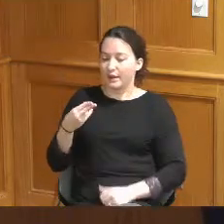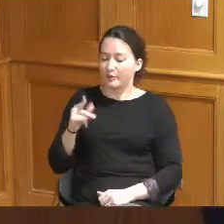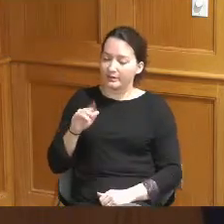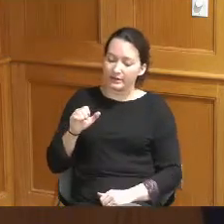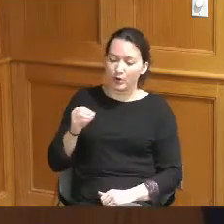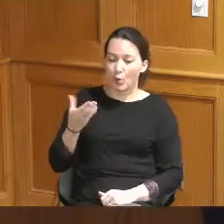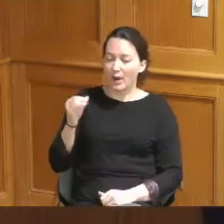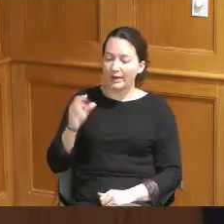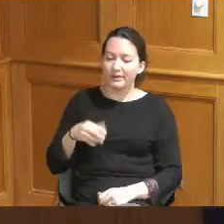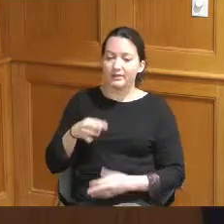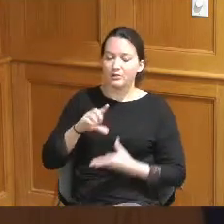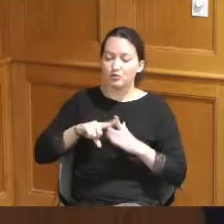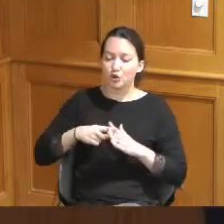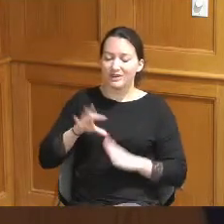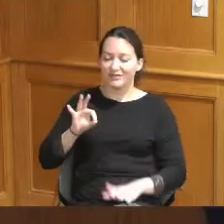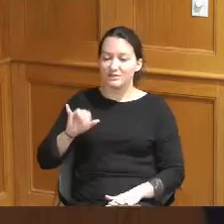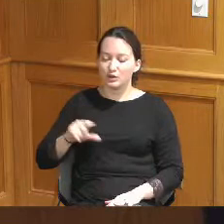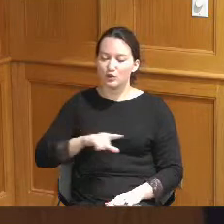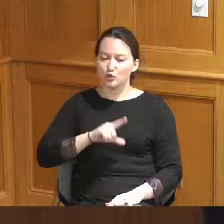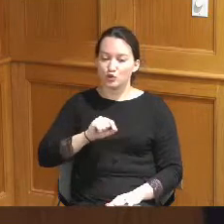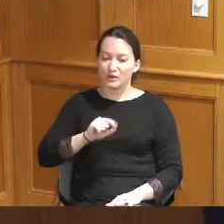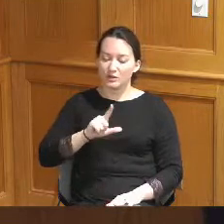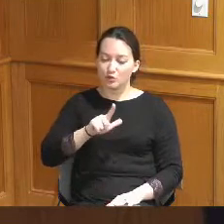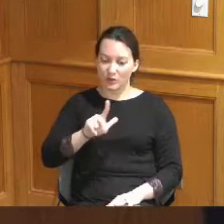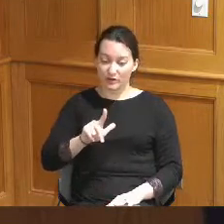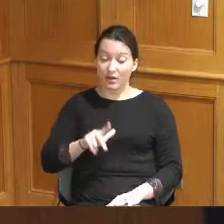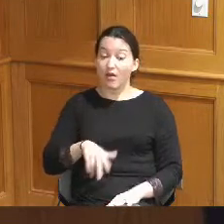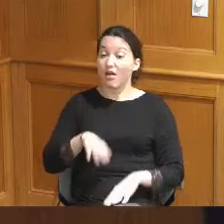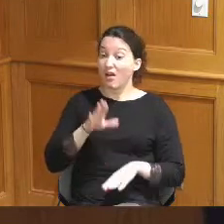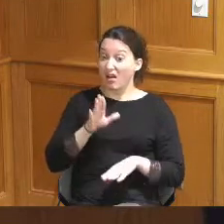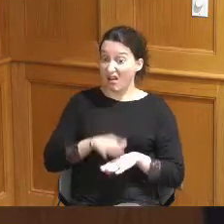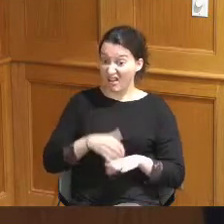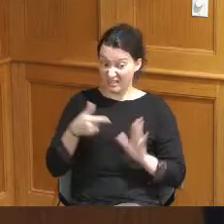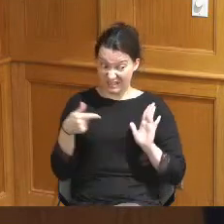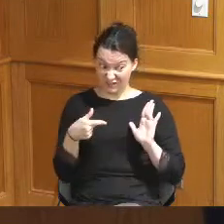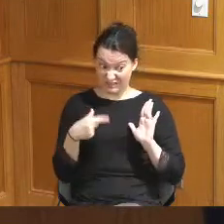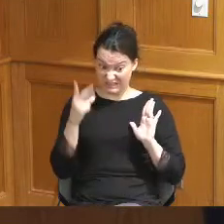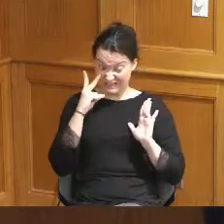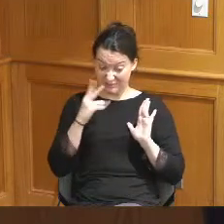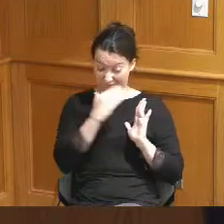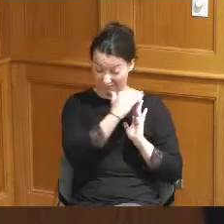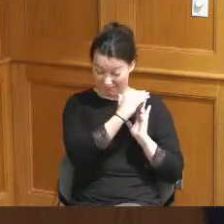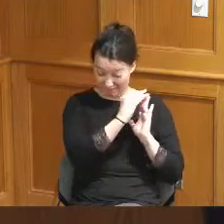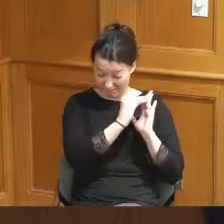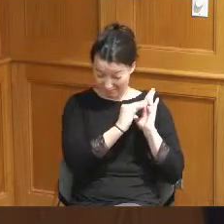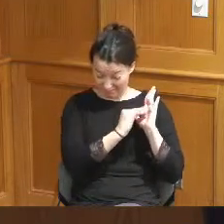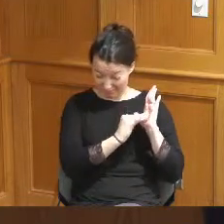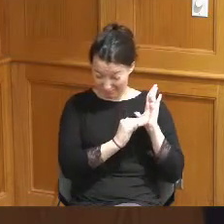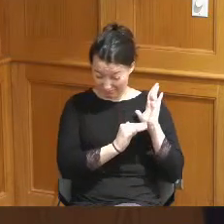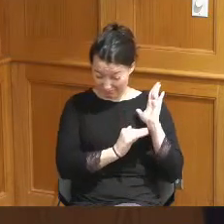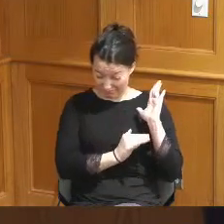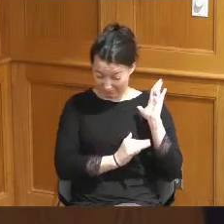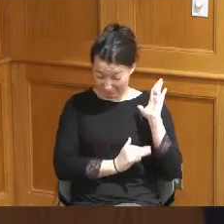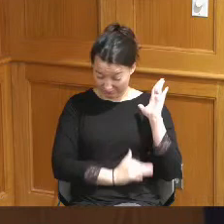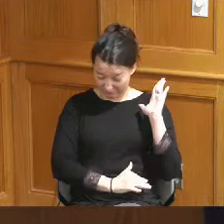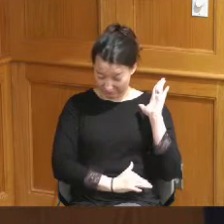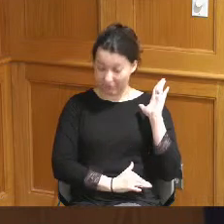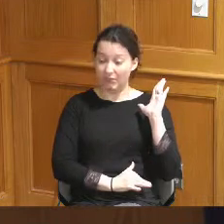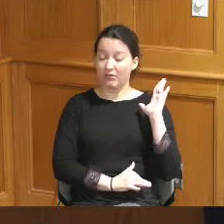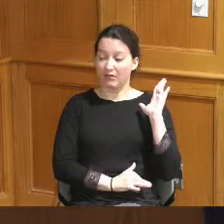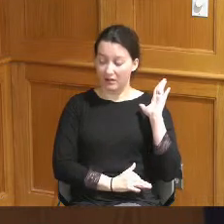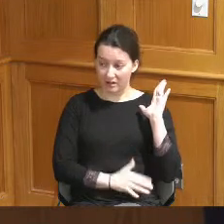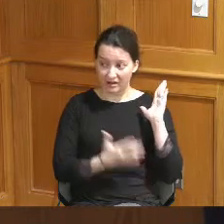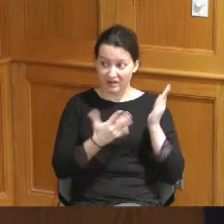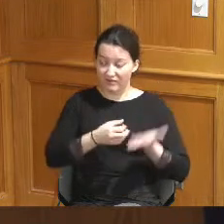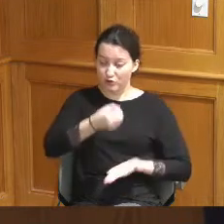beginning January 1 2023 on there it has all of the items that we had approved for the budget